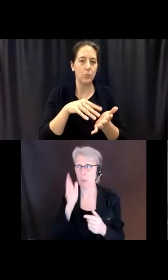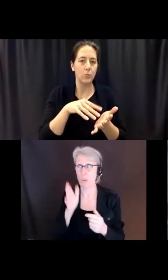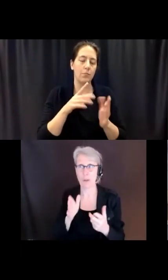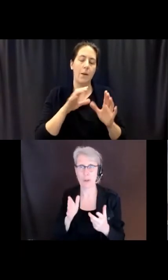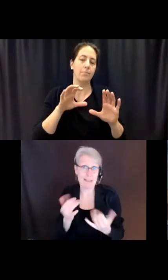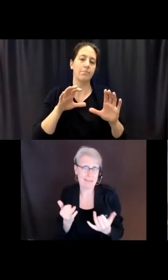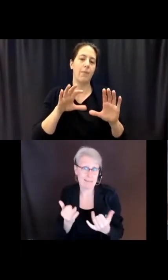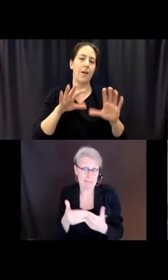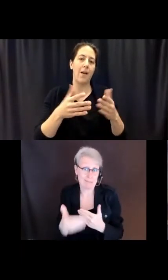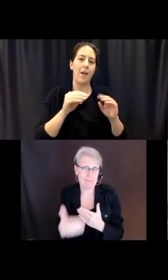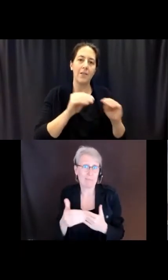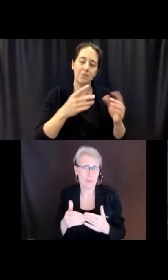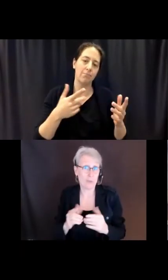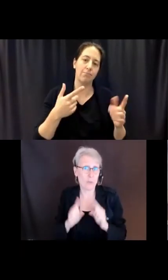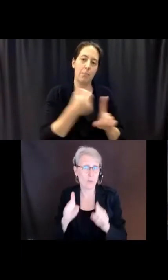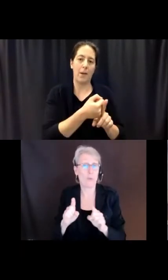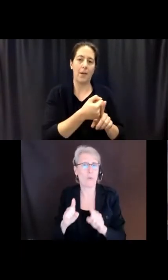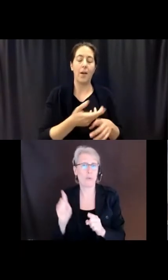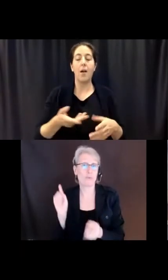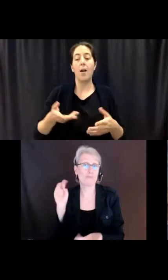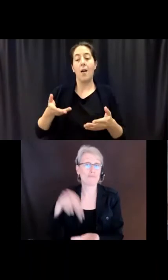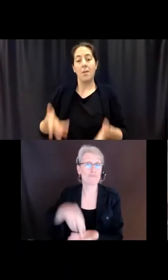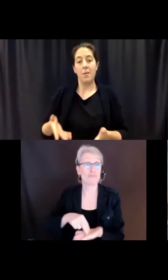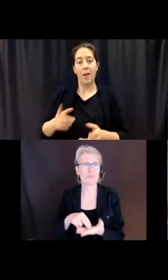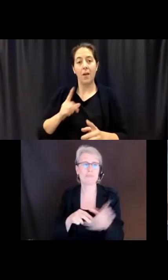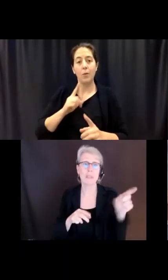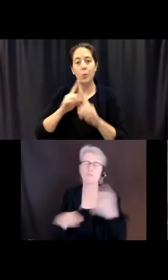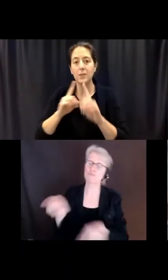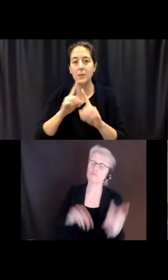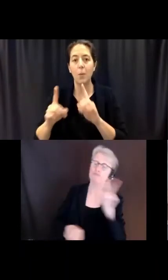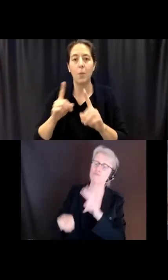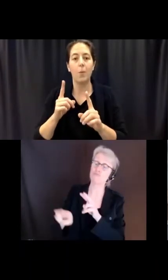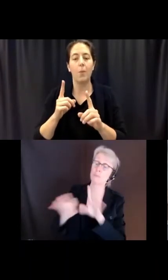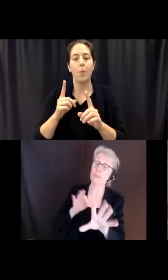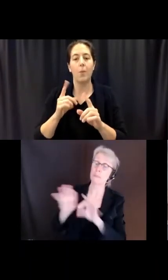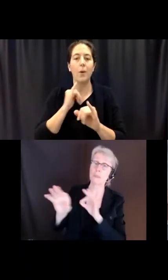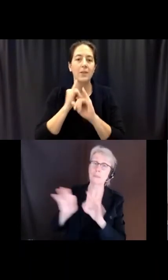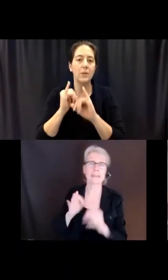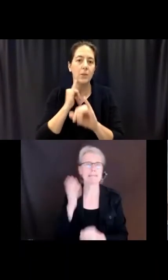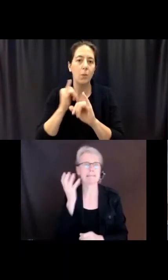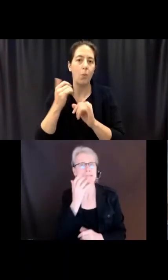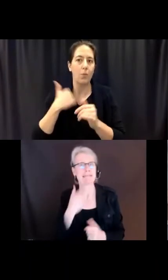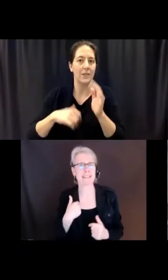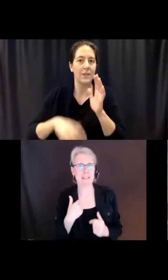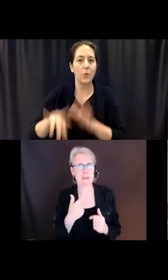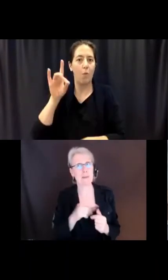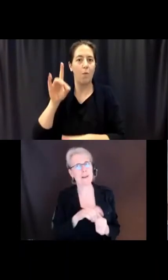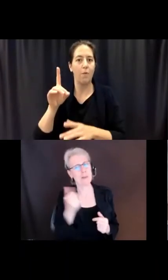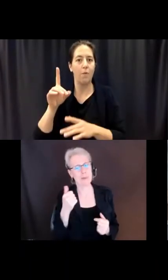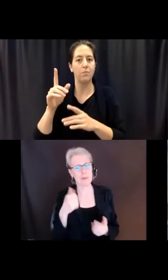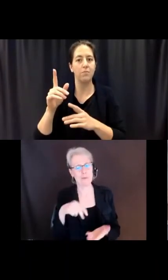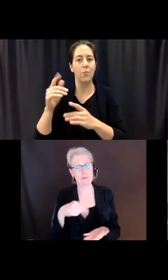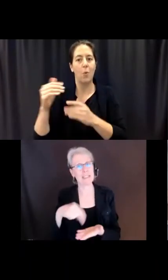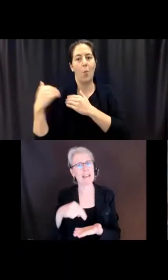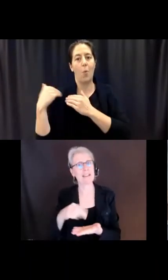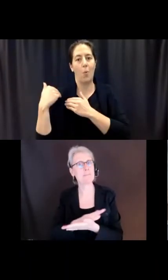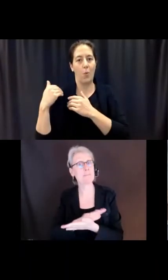ON TRYING TO GET MYSELF ROLES. AND MOST RECENTLY I DID A DANCE FILM WHERE IT IS A DANCE-ORIENTED